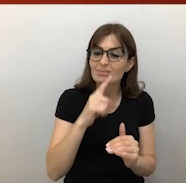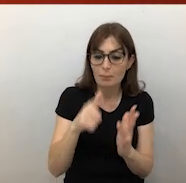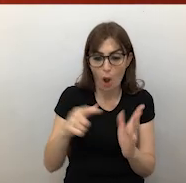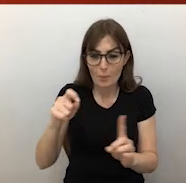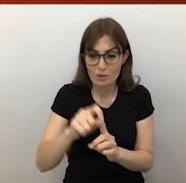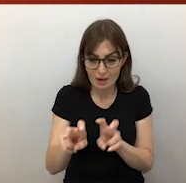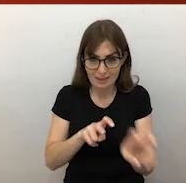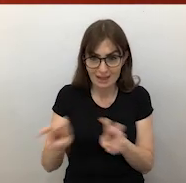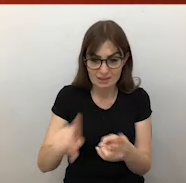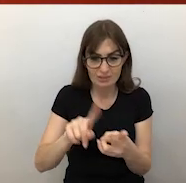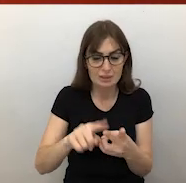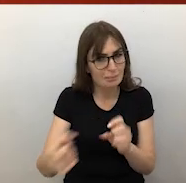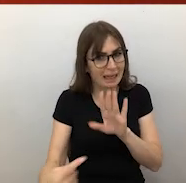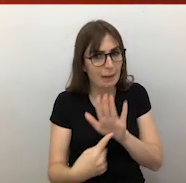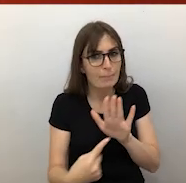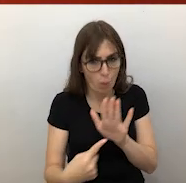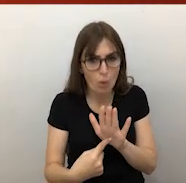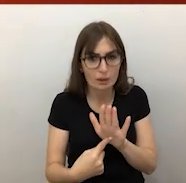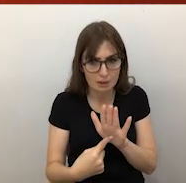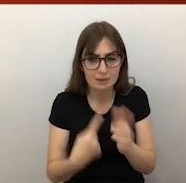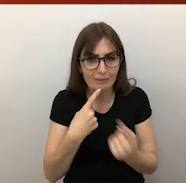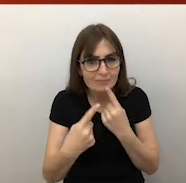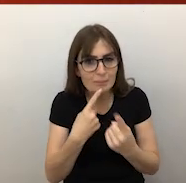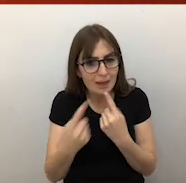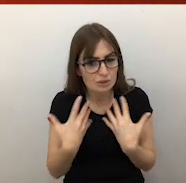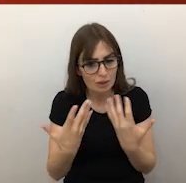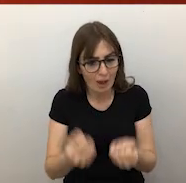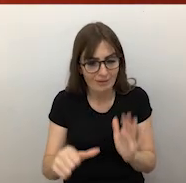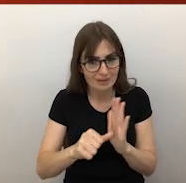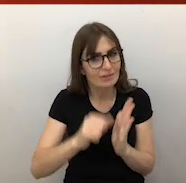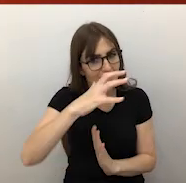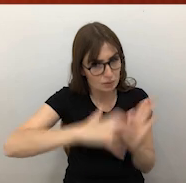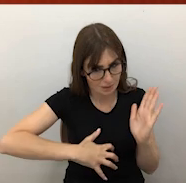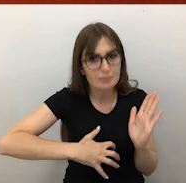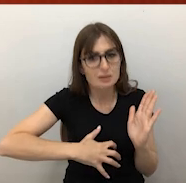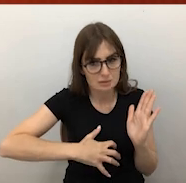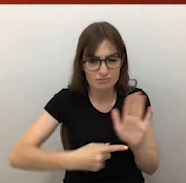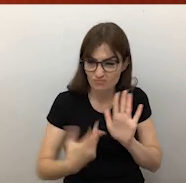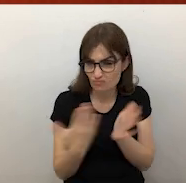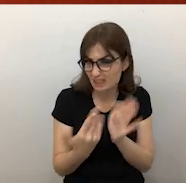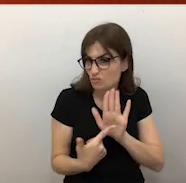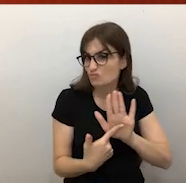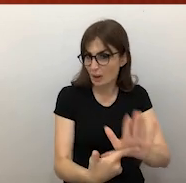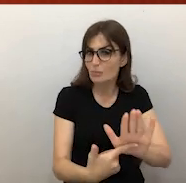The net cashflow provided by operating activities is one of the most important pieces of information in the financial statements.